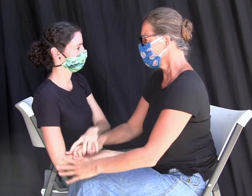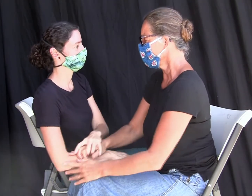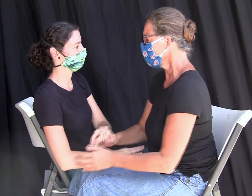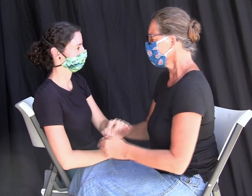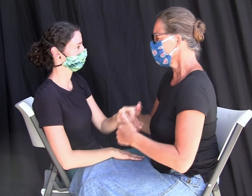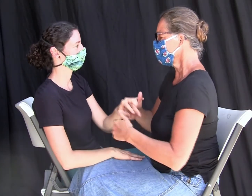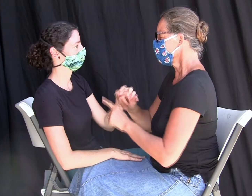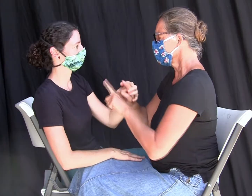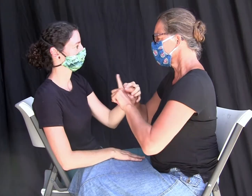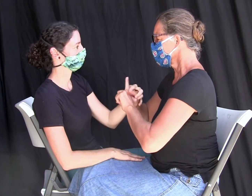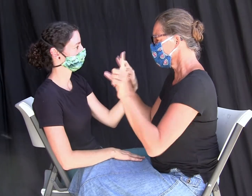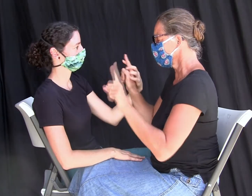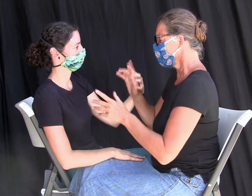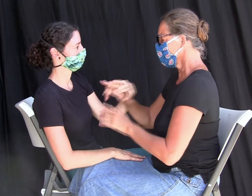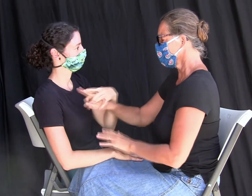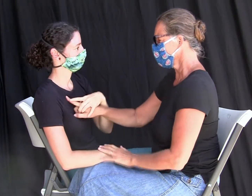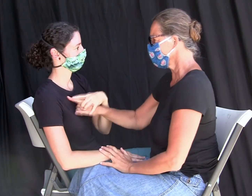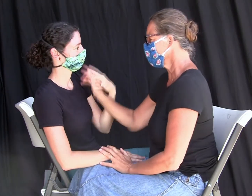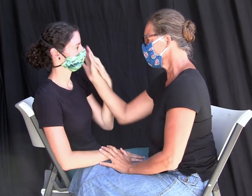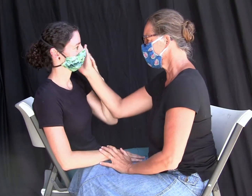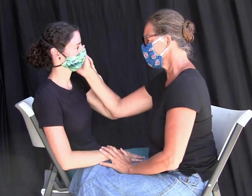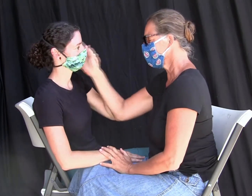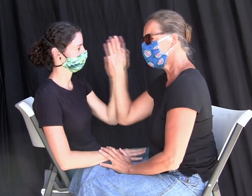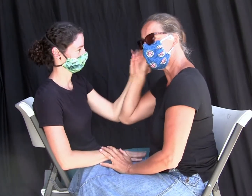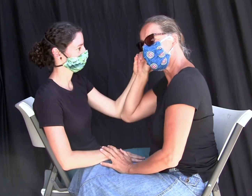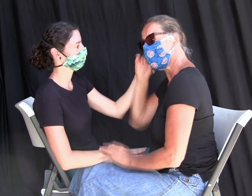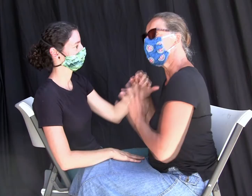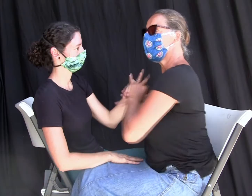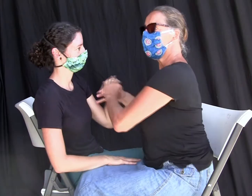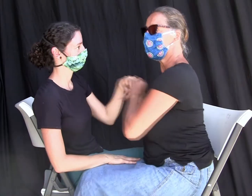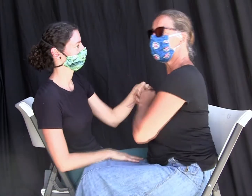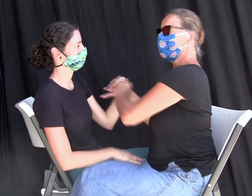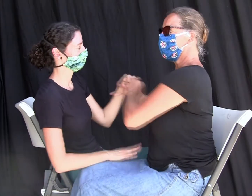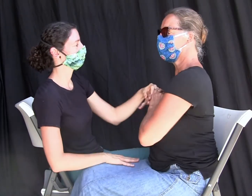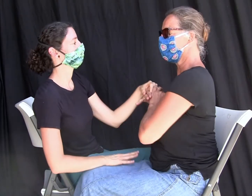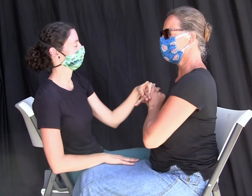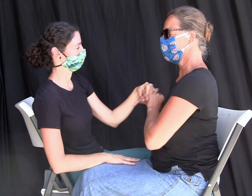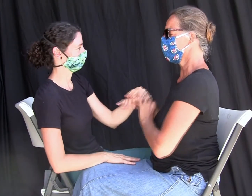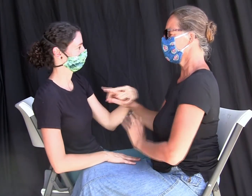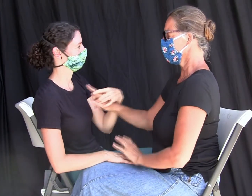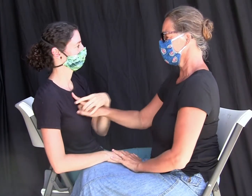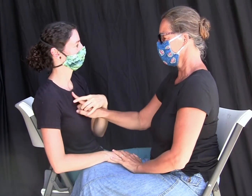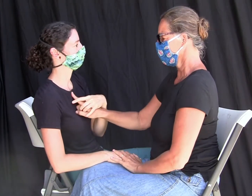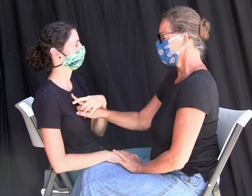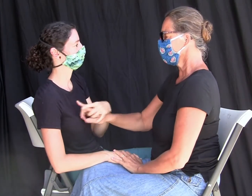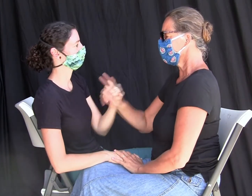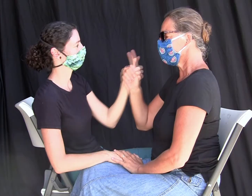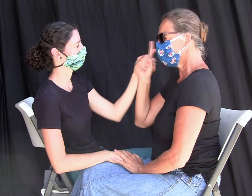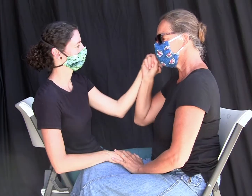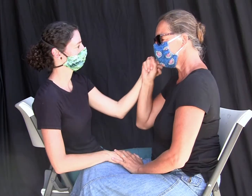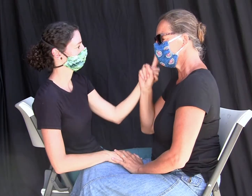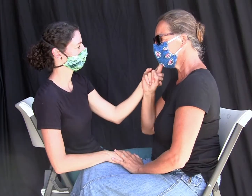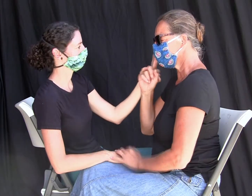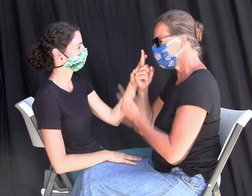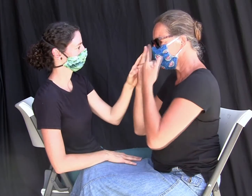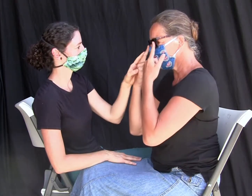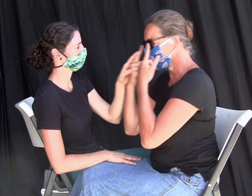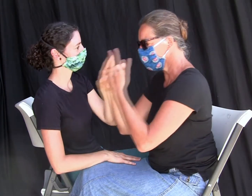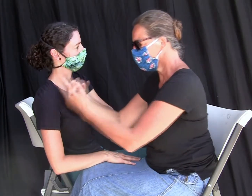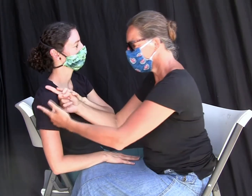geared toward the ears, and deaf people generally engage through signed language geared toward the eyes. Information conveyed to DeafBlind people